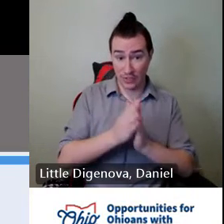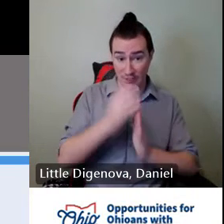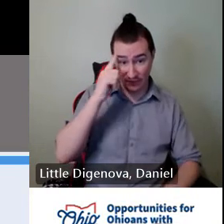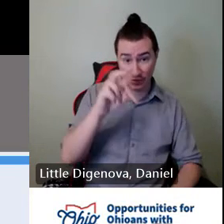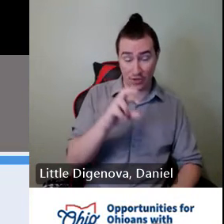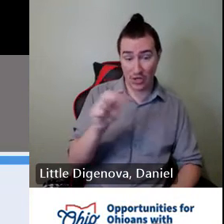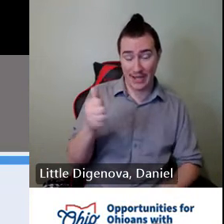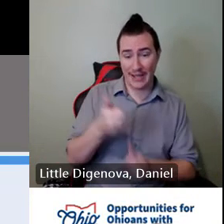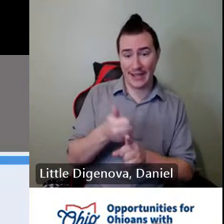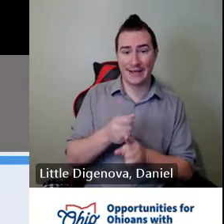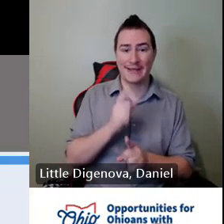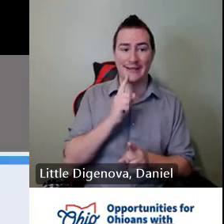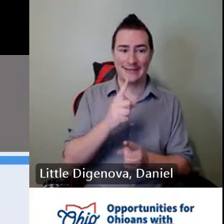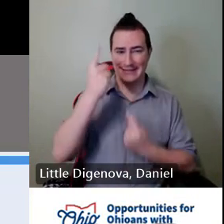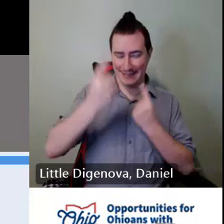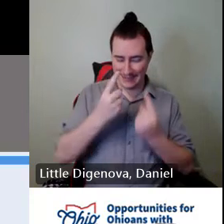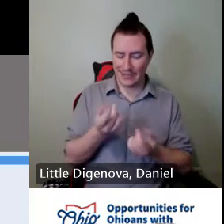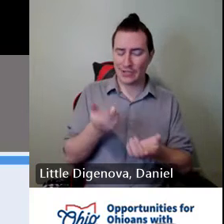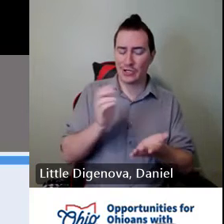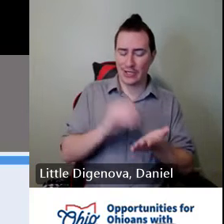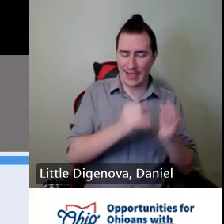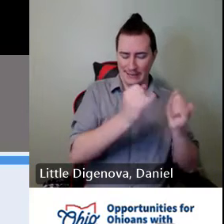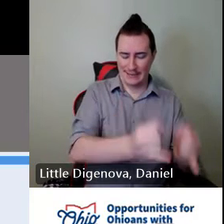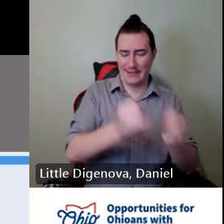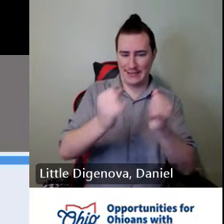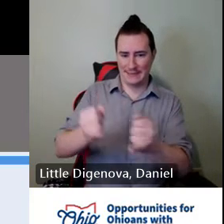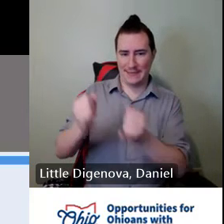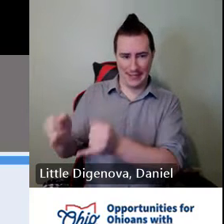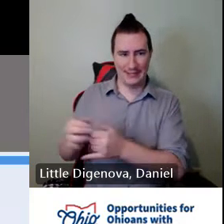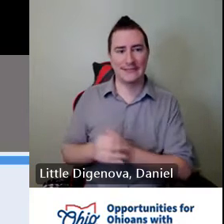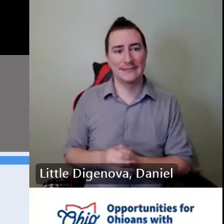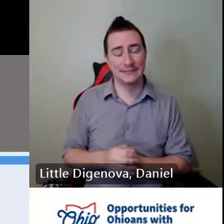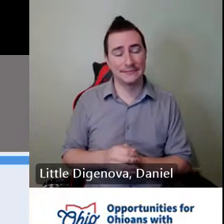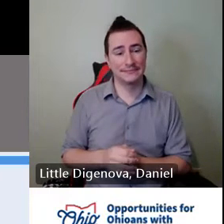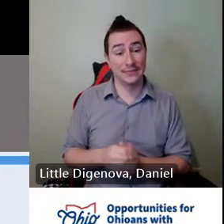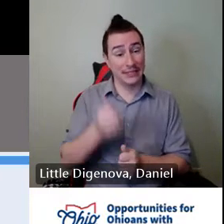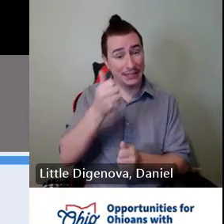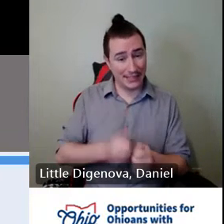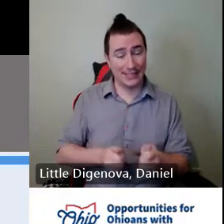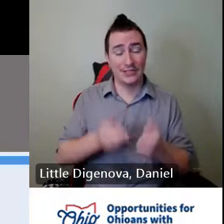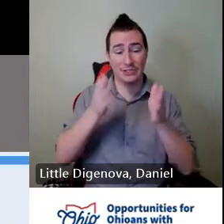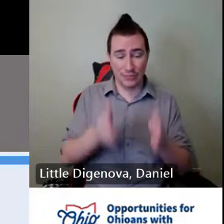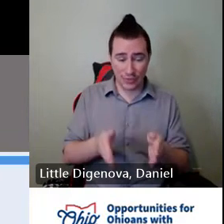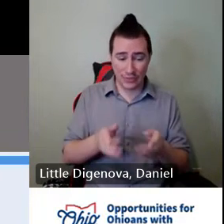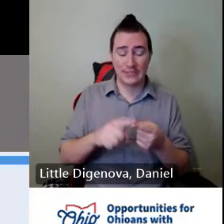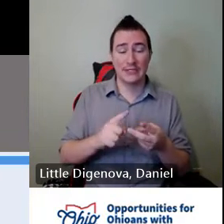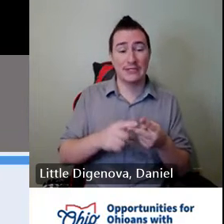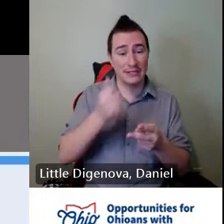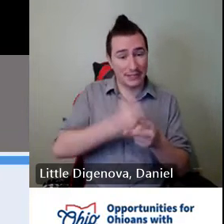considered on a case-by-case basis, because each person, each job and each employer is unique.